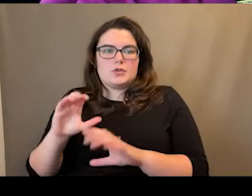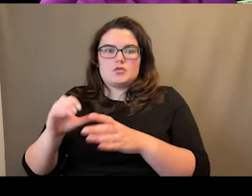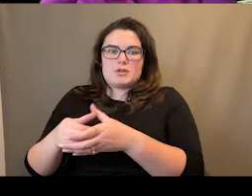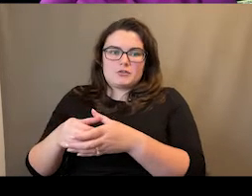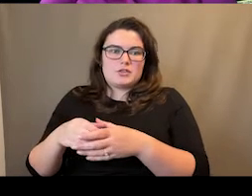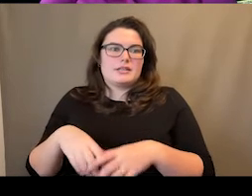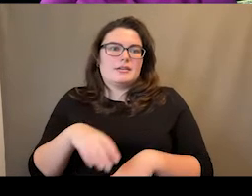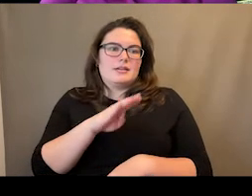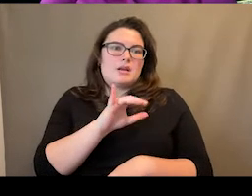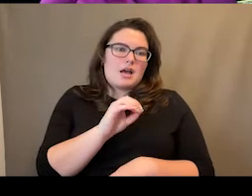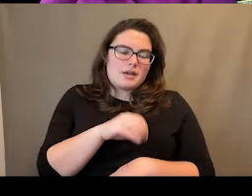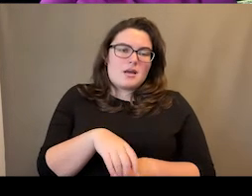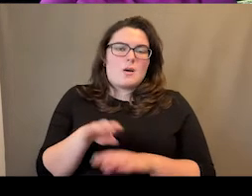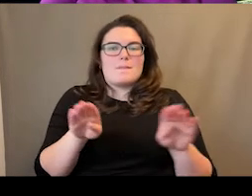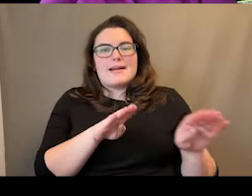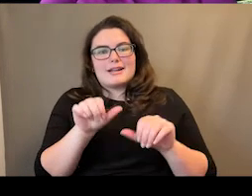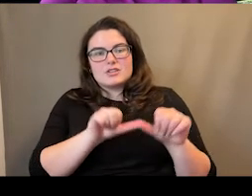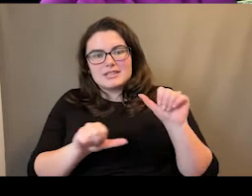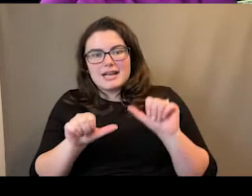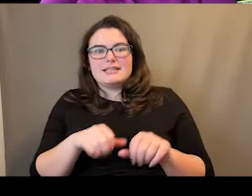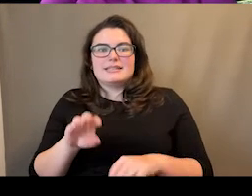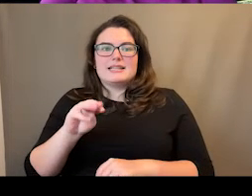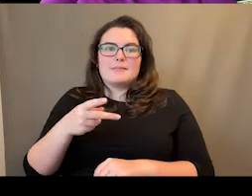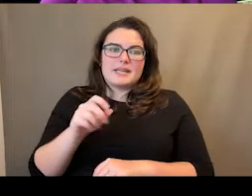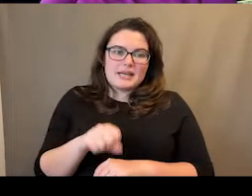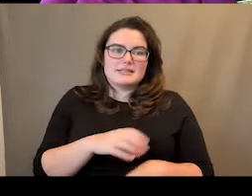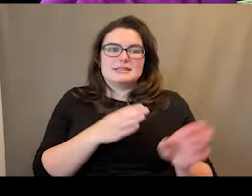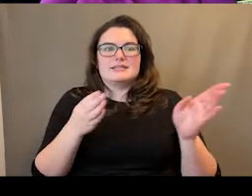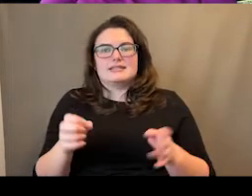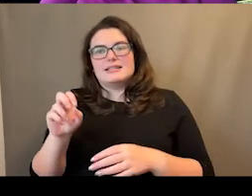Biological Sciences, MPS, Math and Physical Science, and then Engineering.